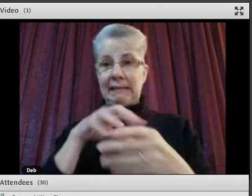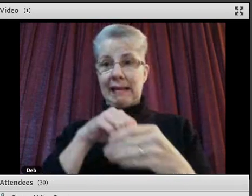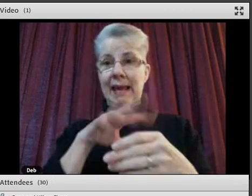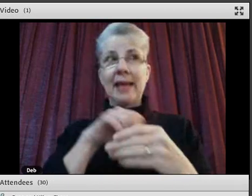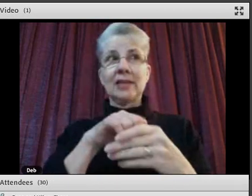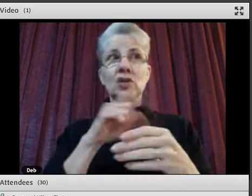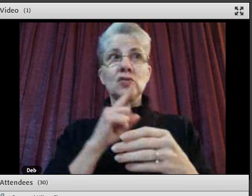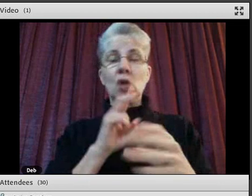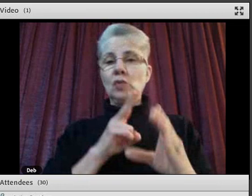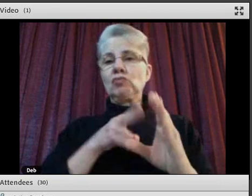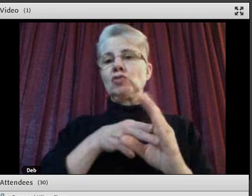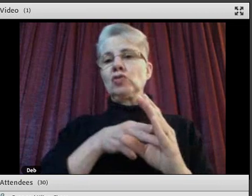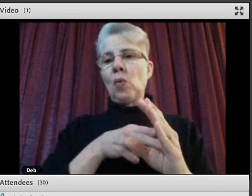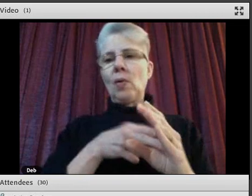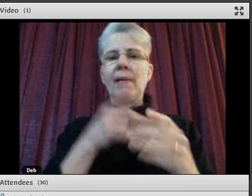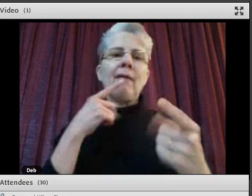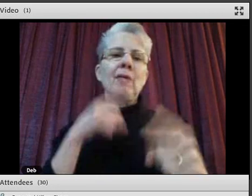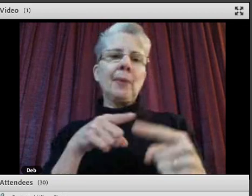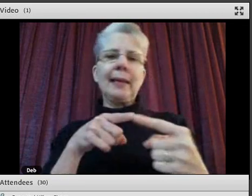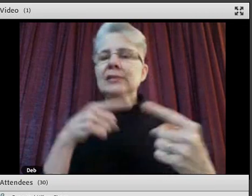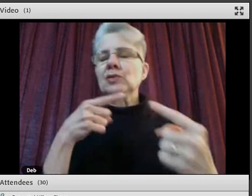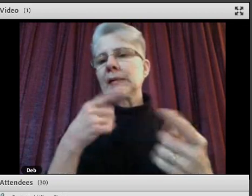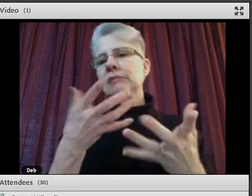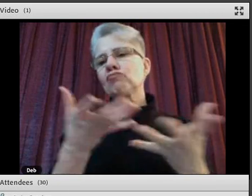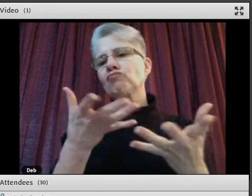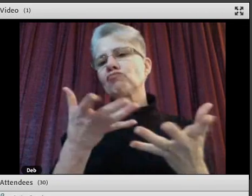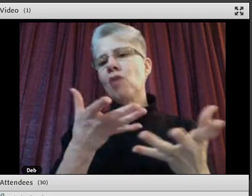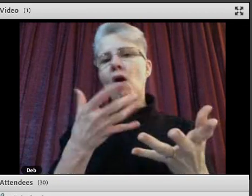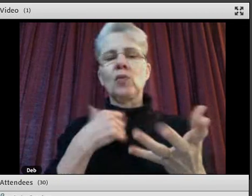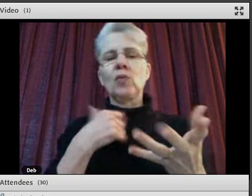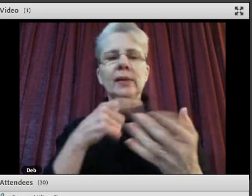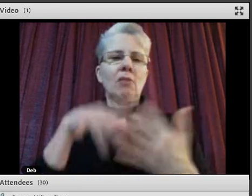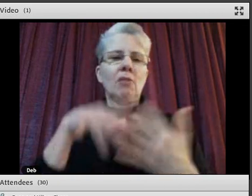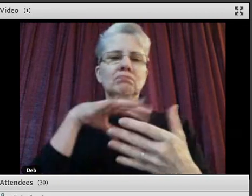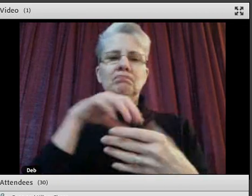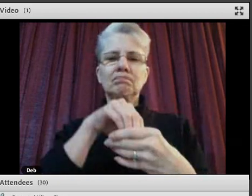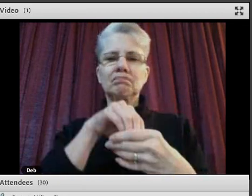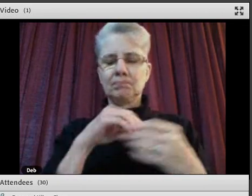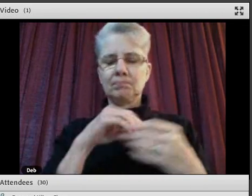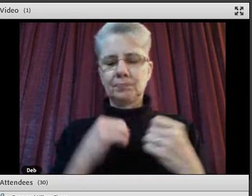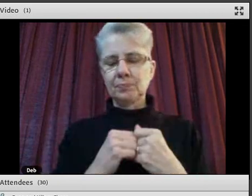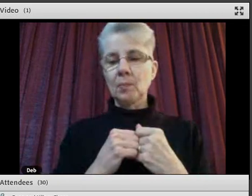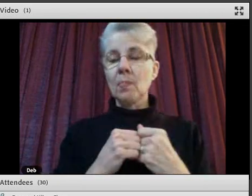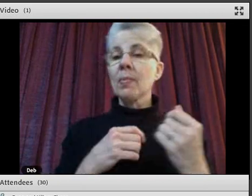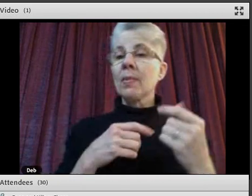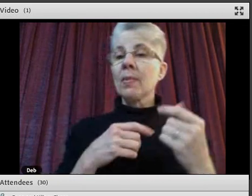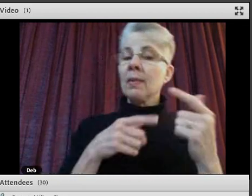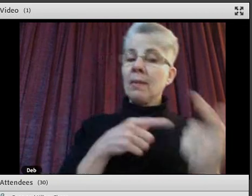Agree, disagree, talk to us. We all can get the most out of this. Ryan: We like to be as interactive as possible, too.